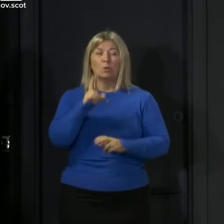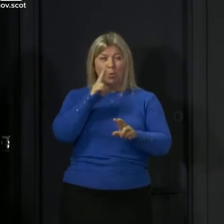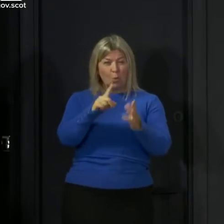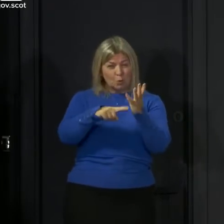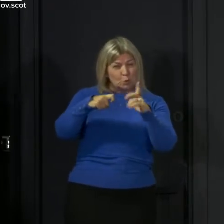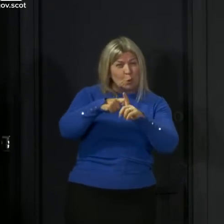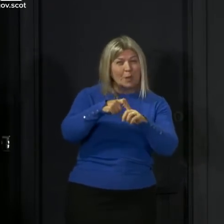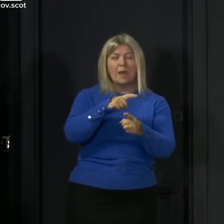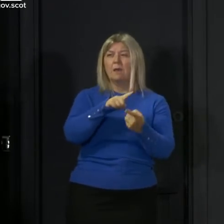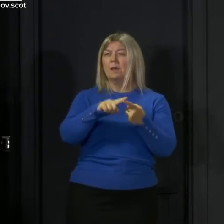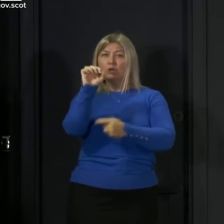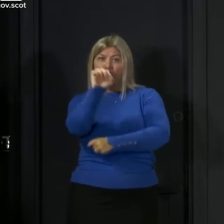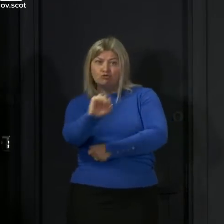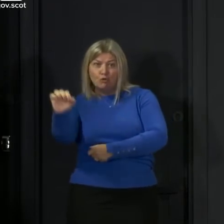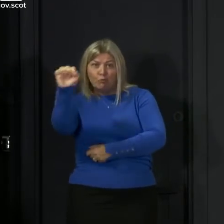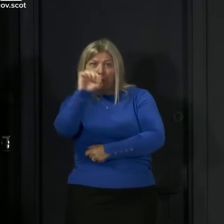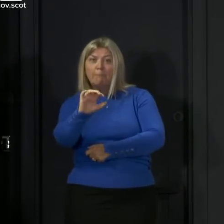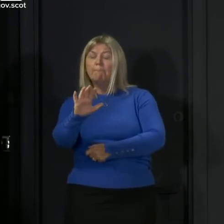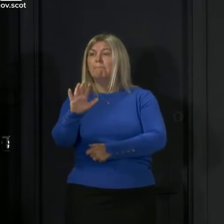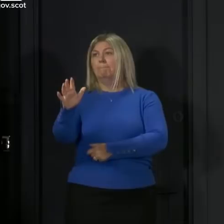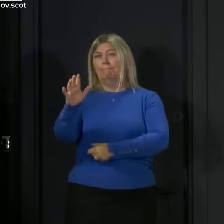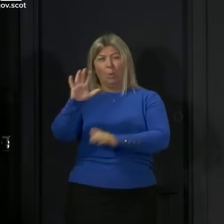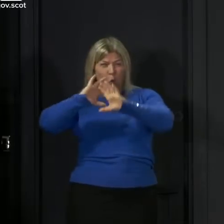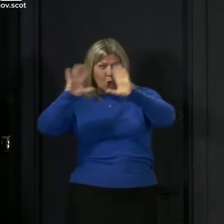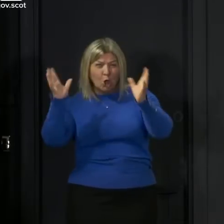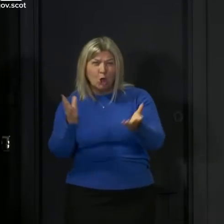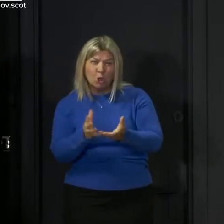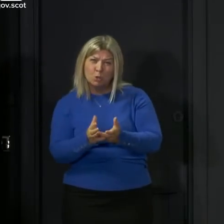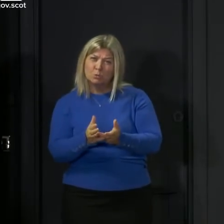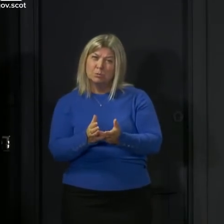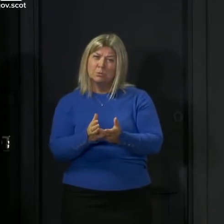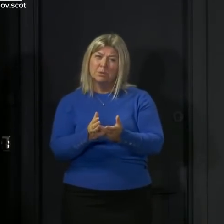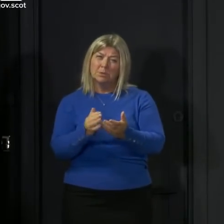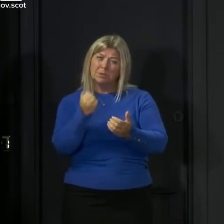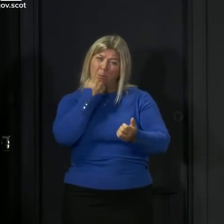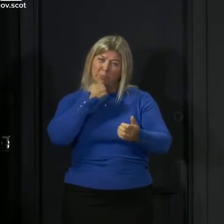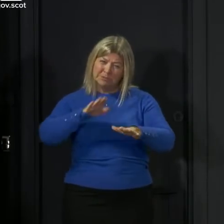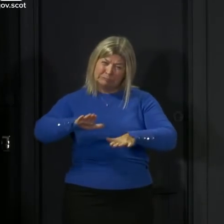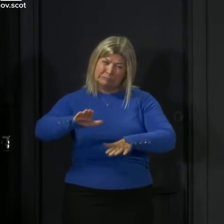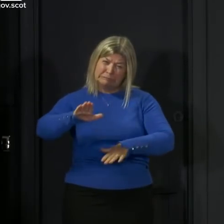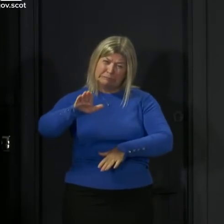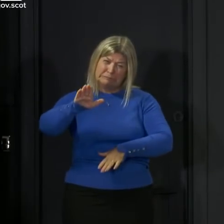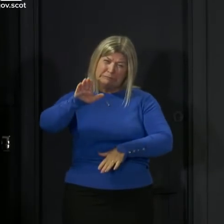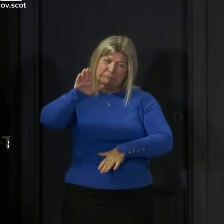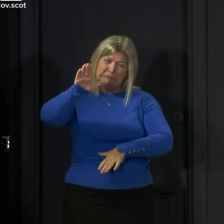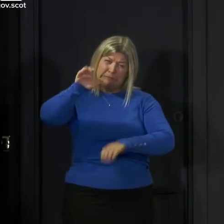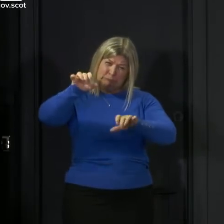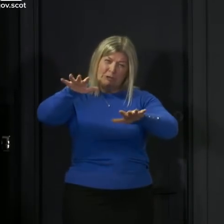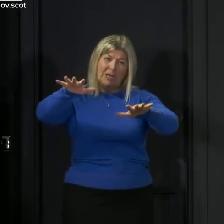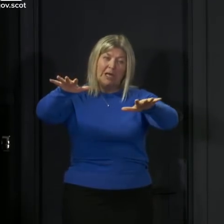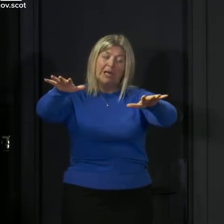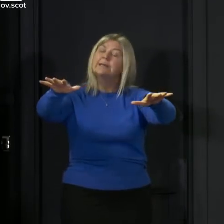and indeed many parts of the world, it should be obvious to all of us of the importance of stopping